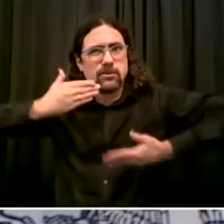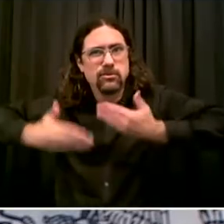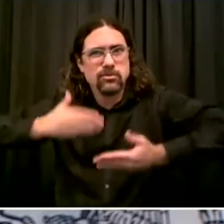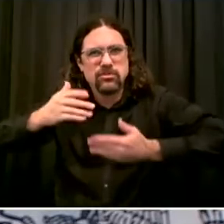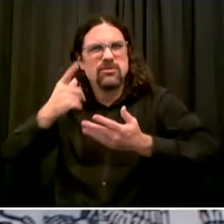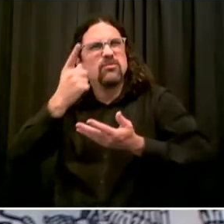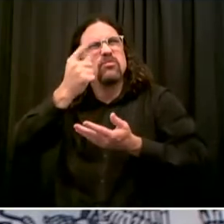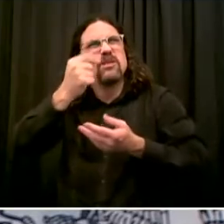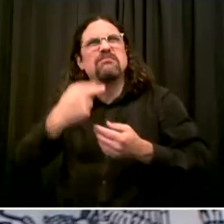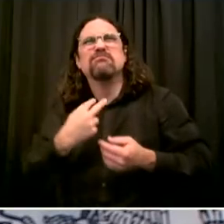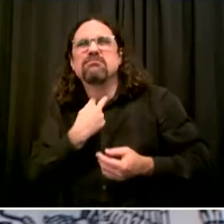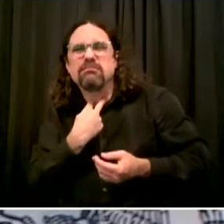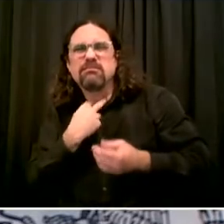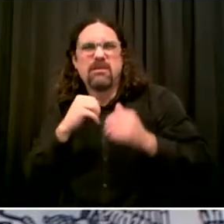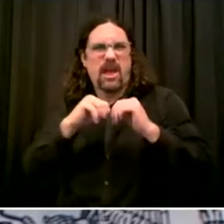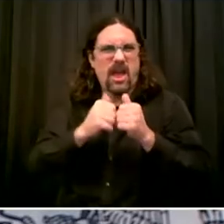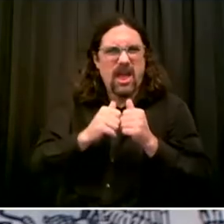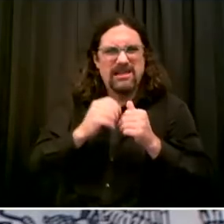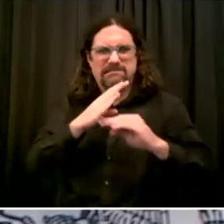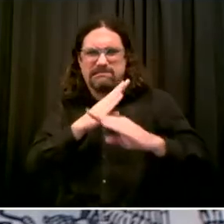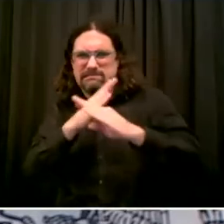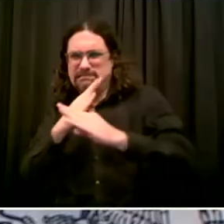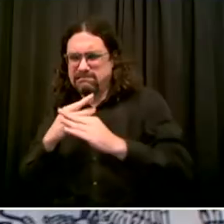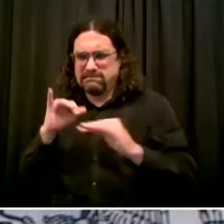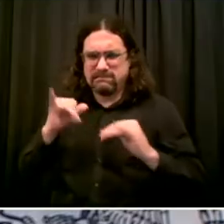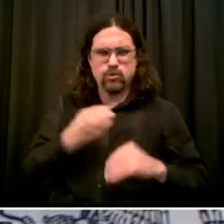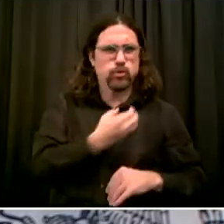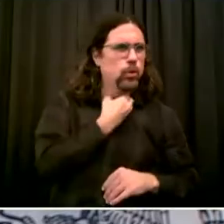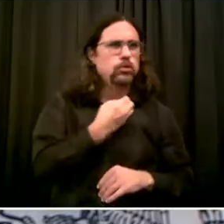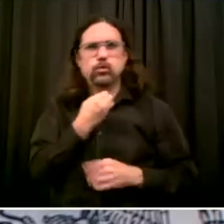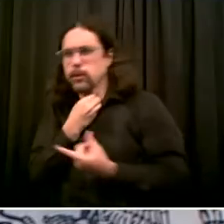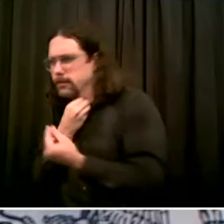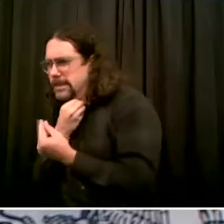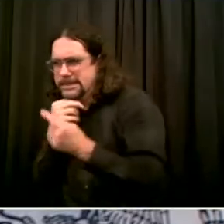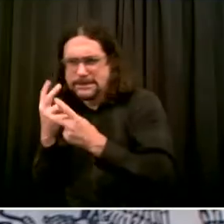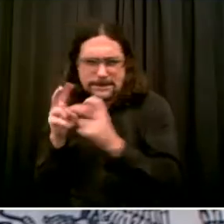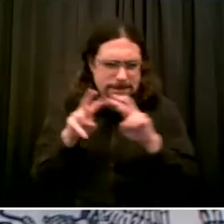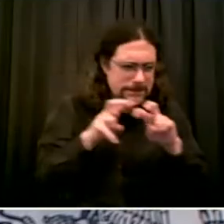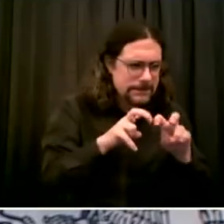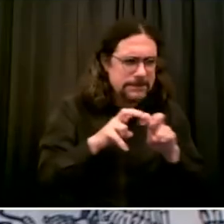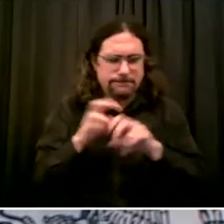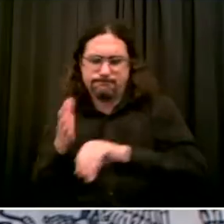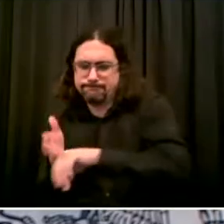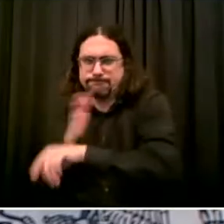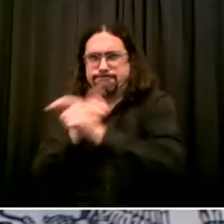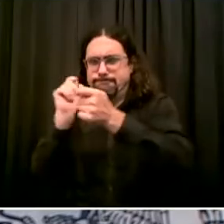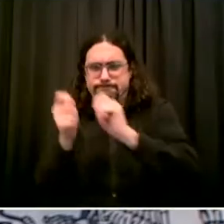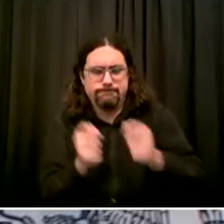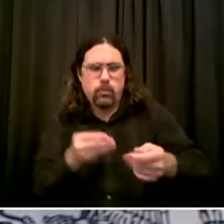WITH A SPECIFIC APLN O TADDRESS THEM AND BE READY FOR THE ENGERAL ELECTION. ON A